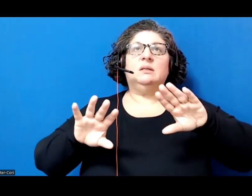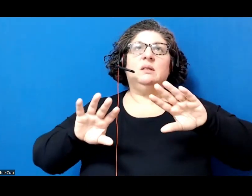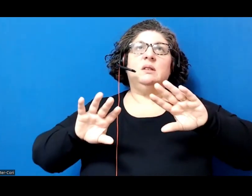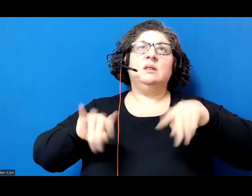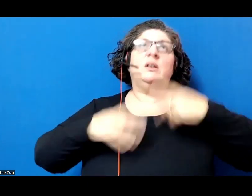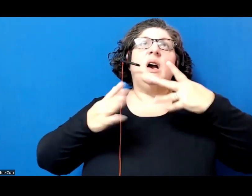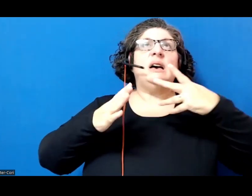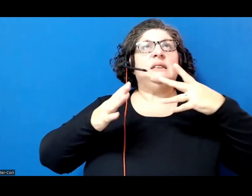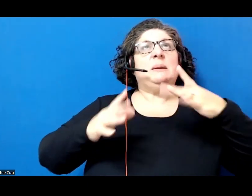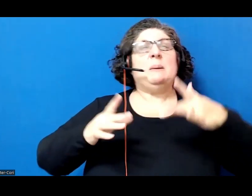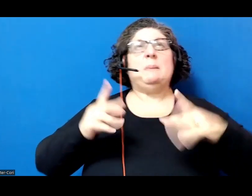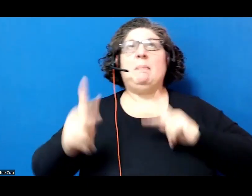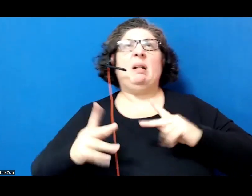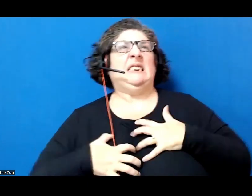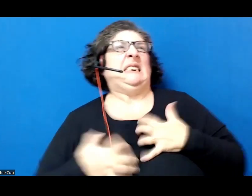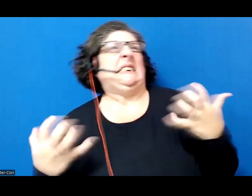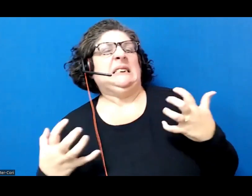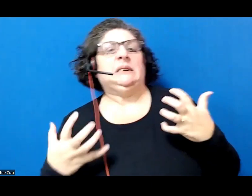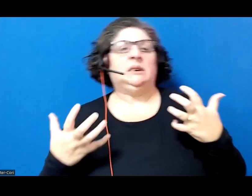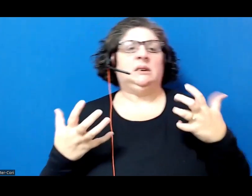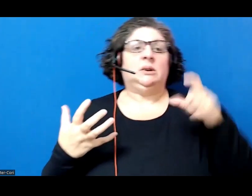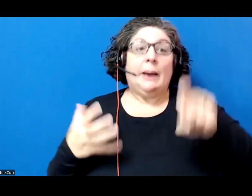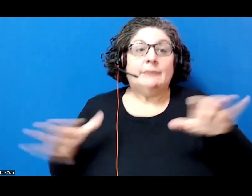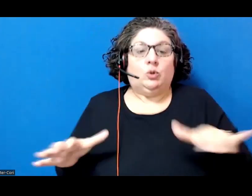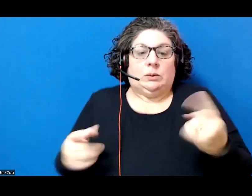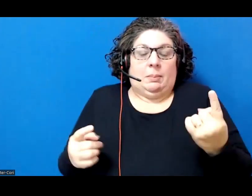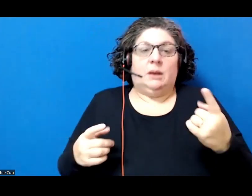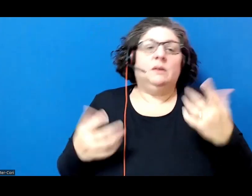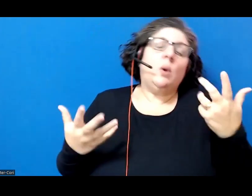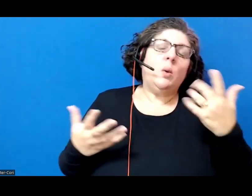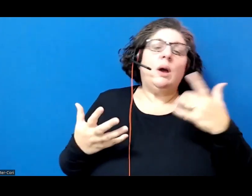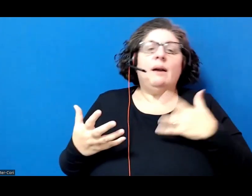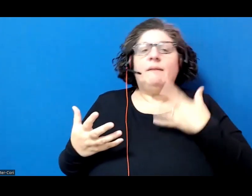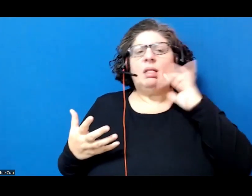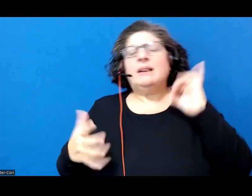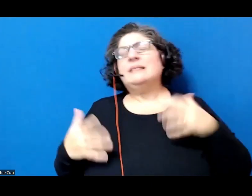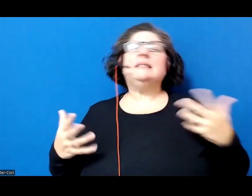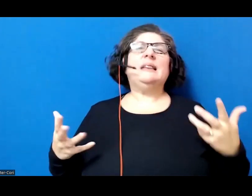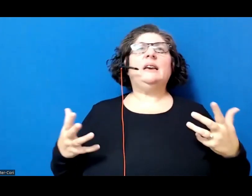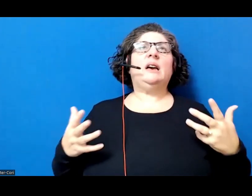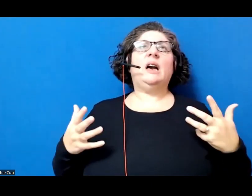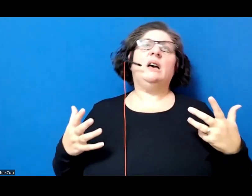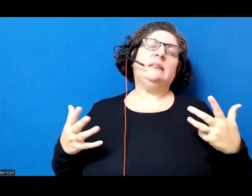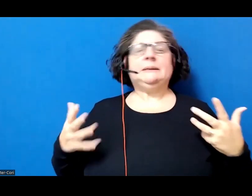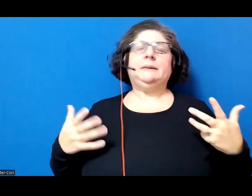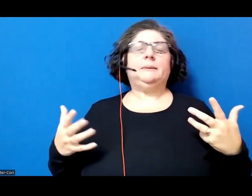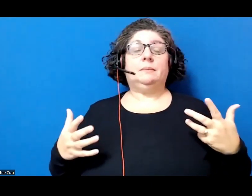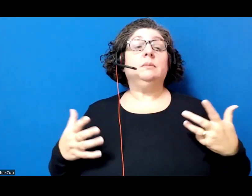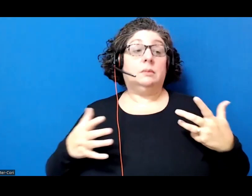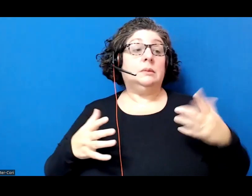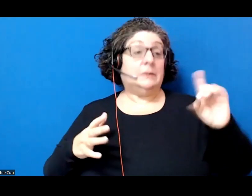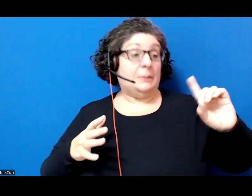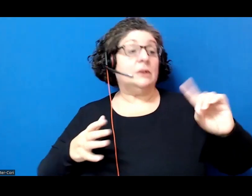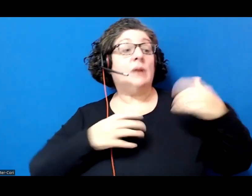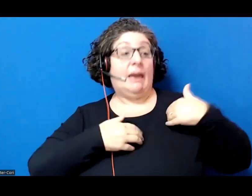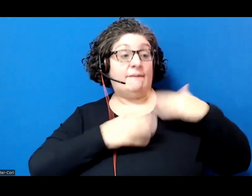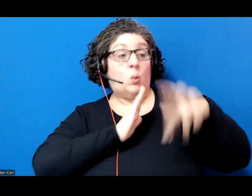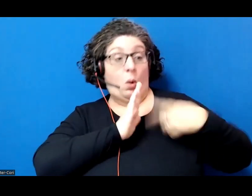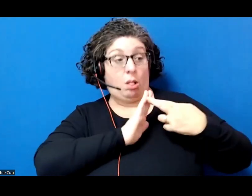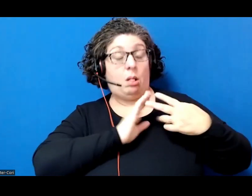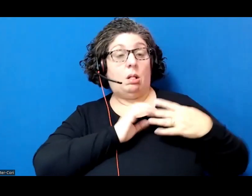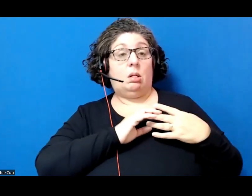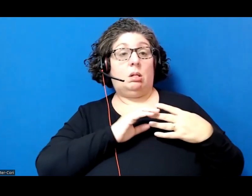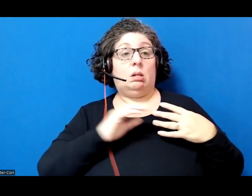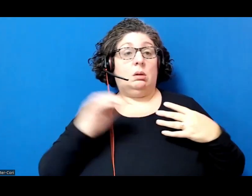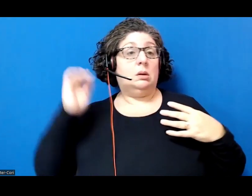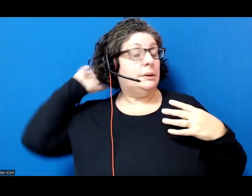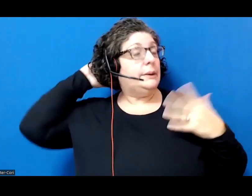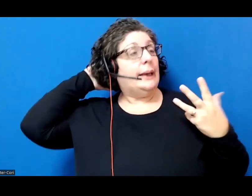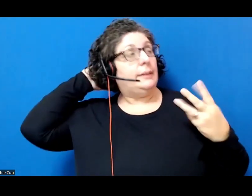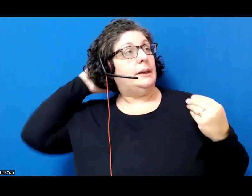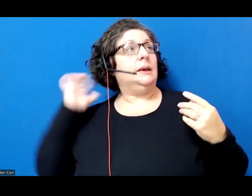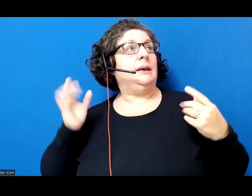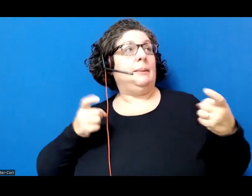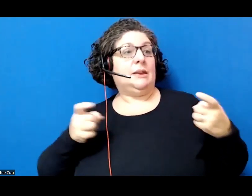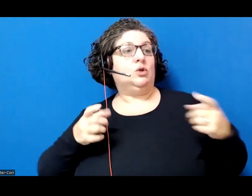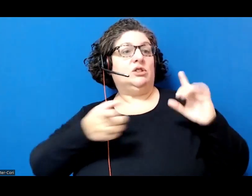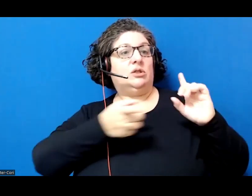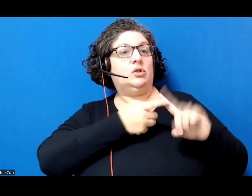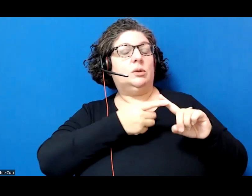So I think that there's a role for the Democrats and the administration to be more outspoken